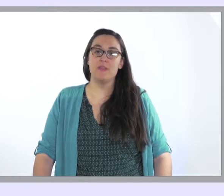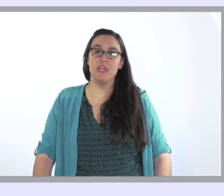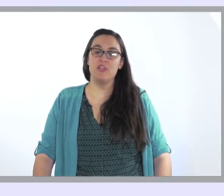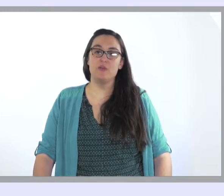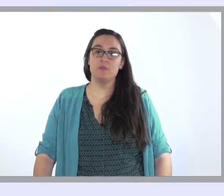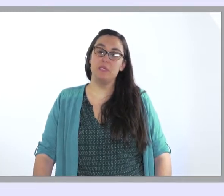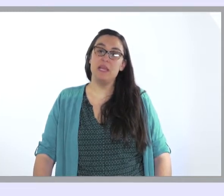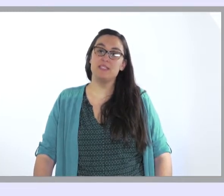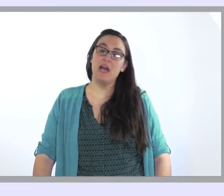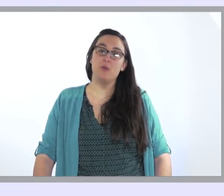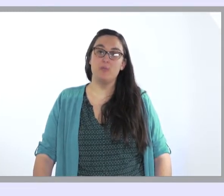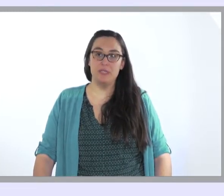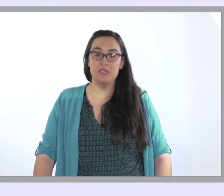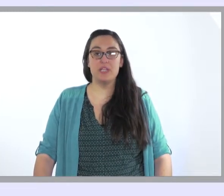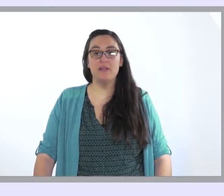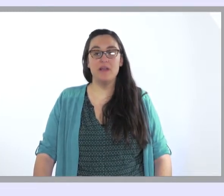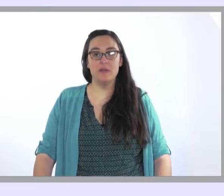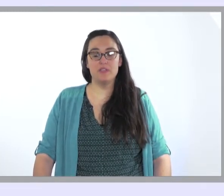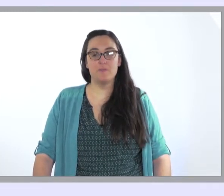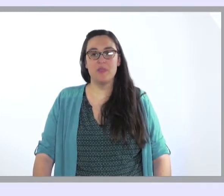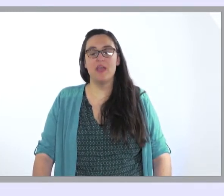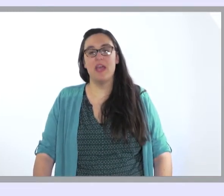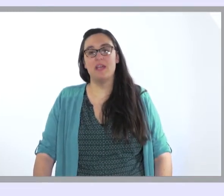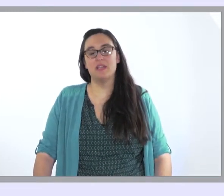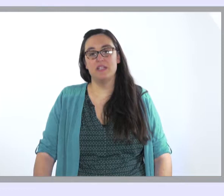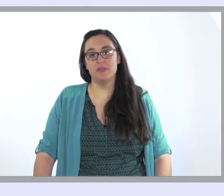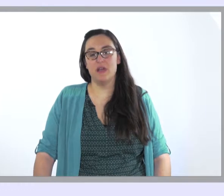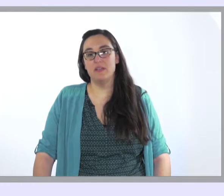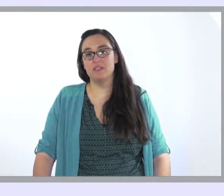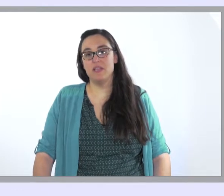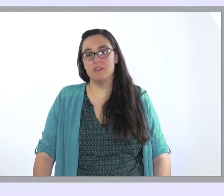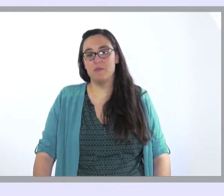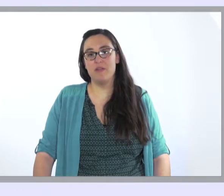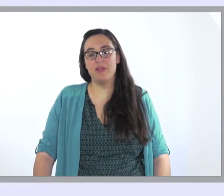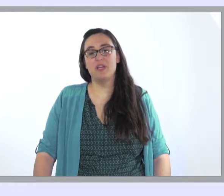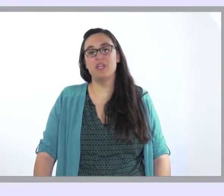they use BSL or British Sign Language and in the USA they use